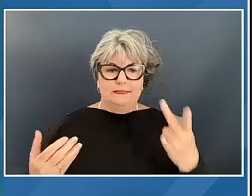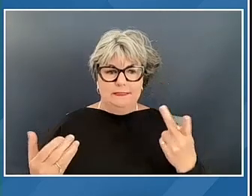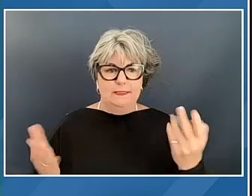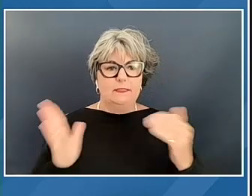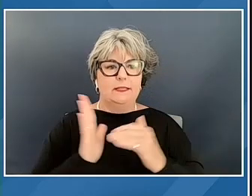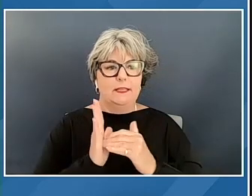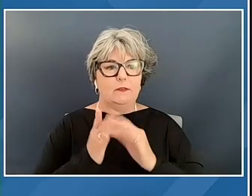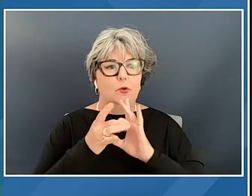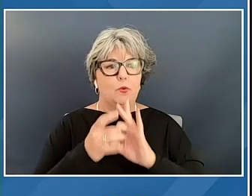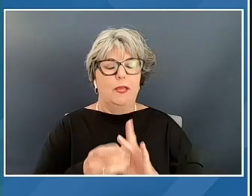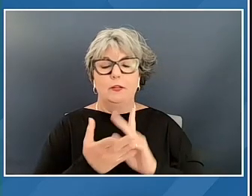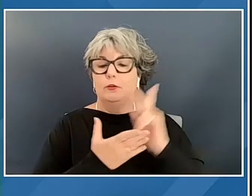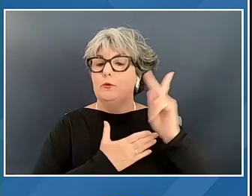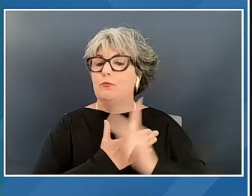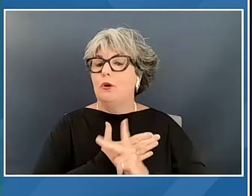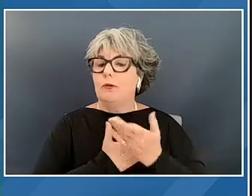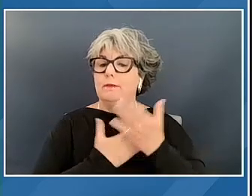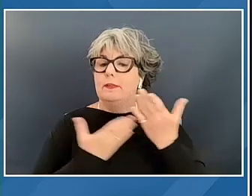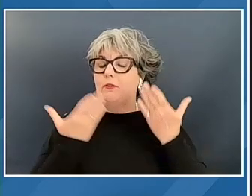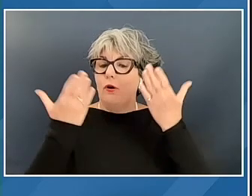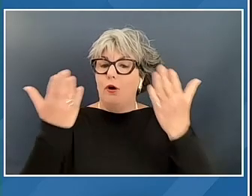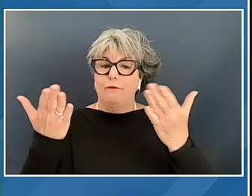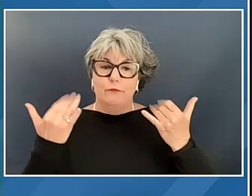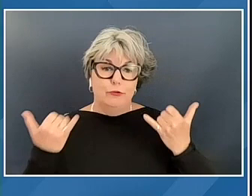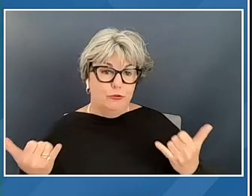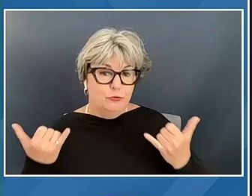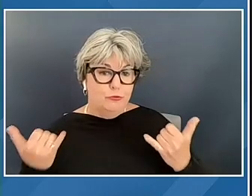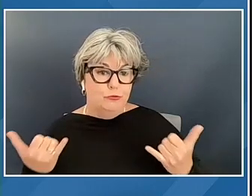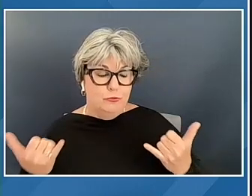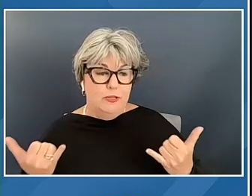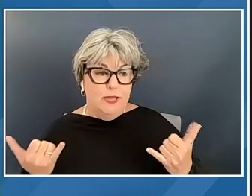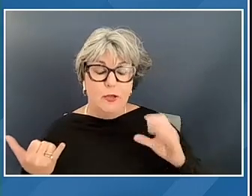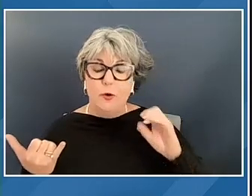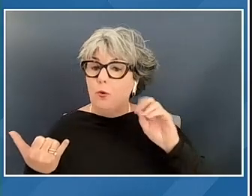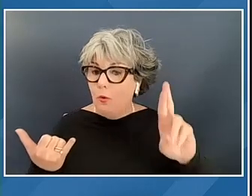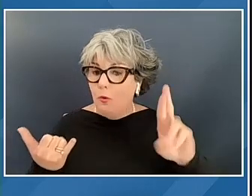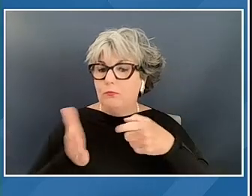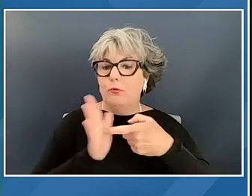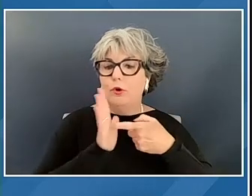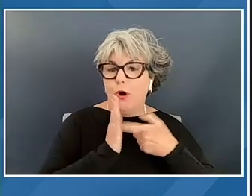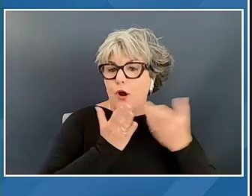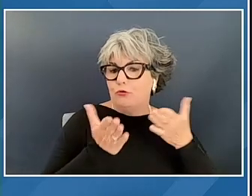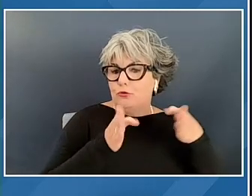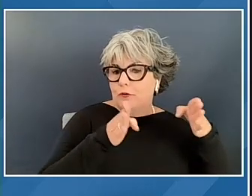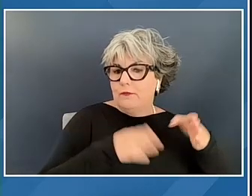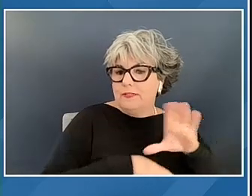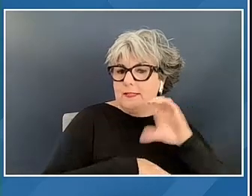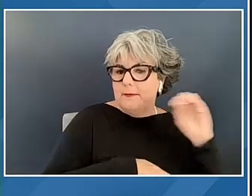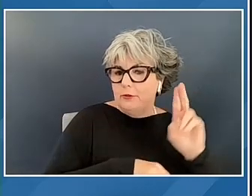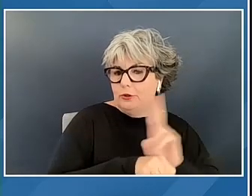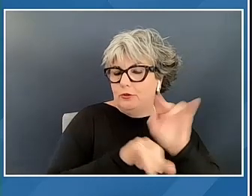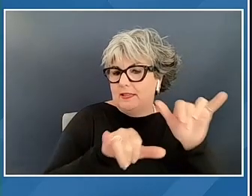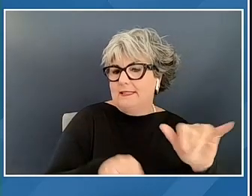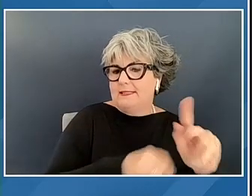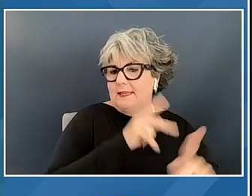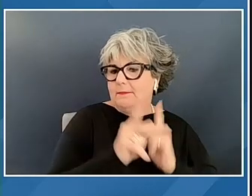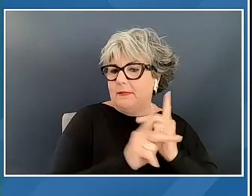programs that are offered today, or they could require servicers to apply that same kind of technology to be able to just go